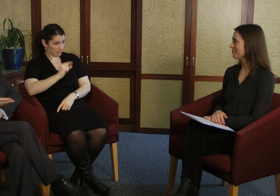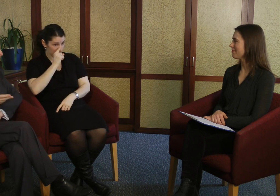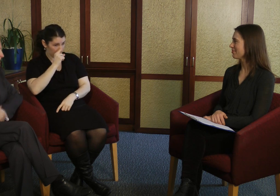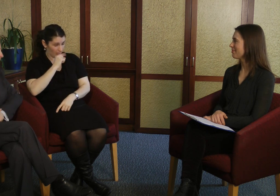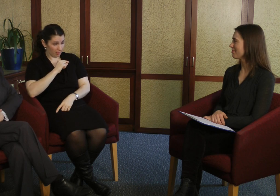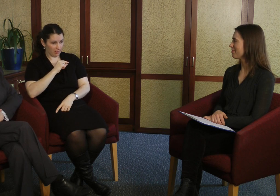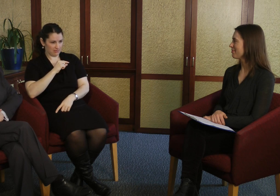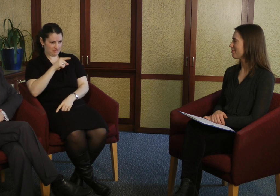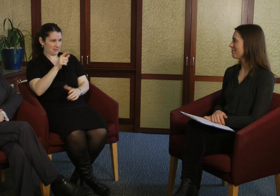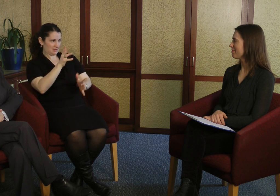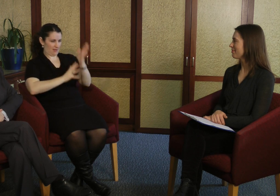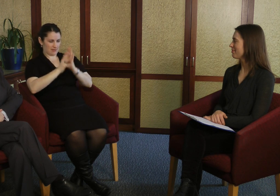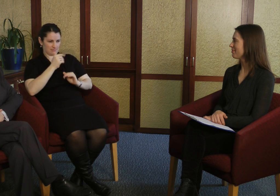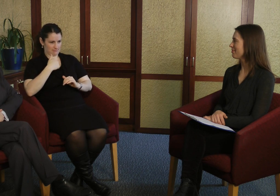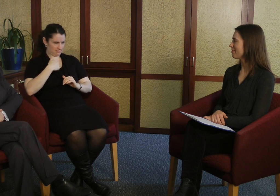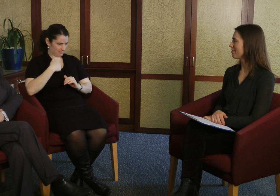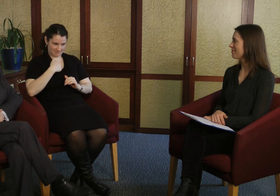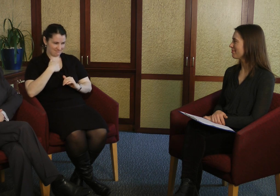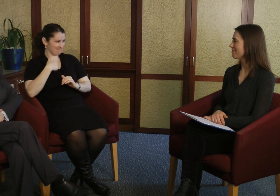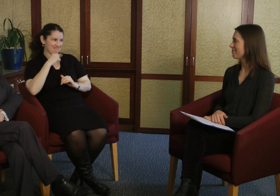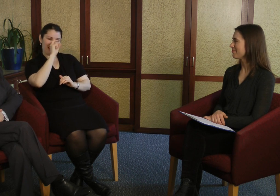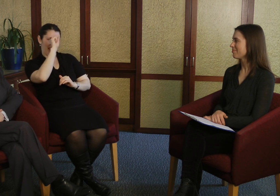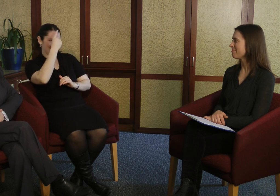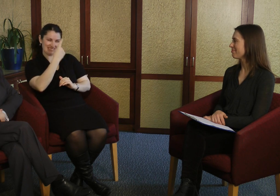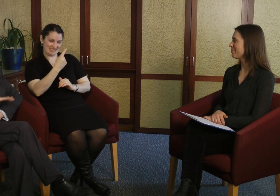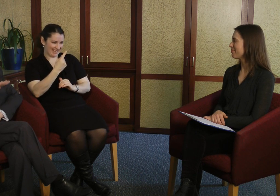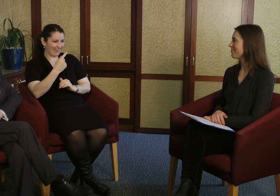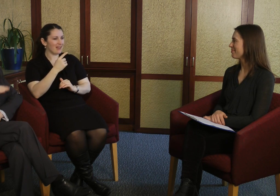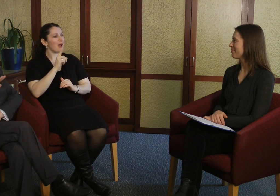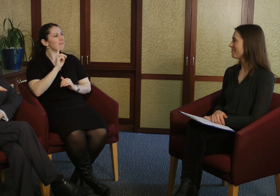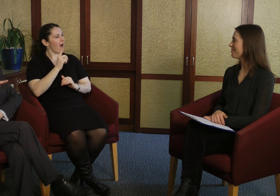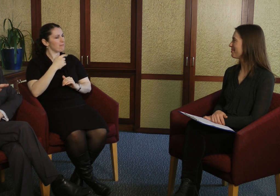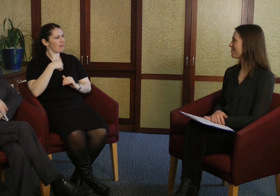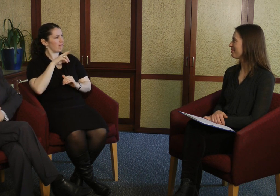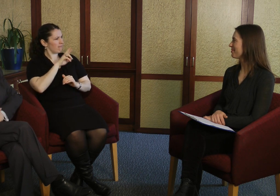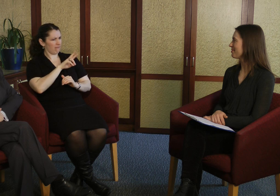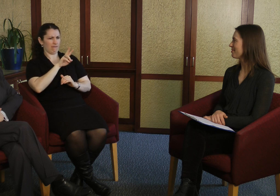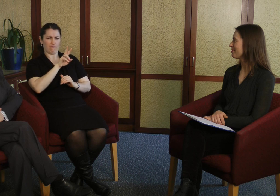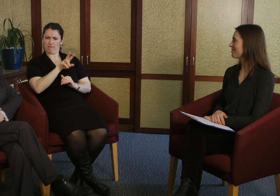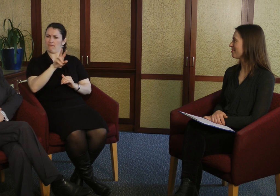of course I didn't understand anything they were saying I just noticed there were many